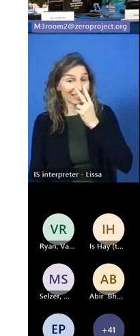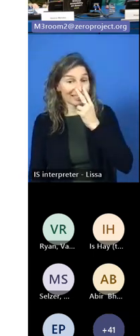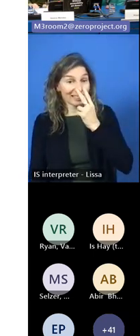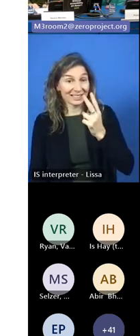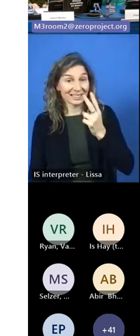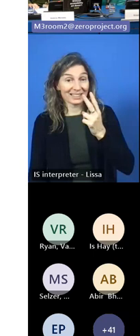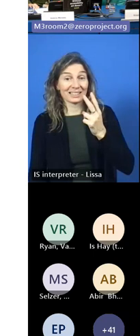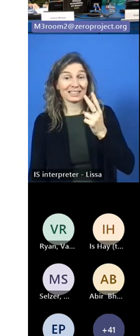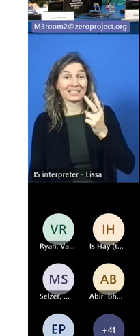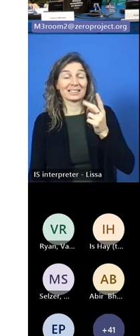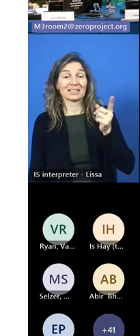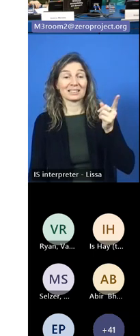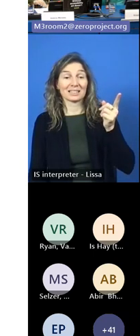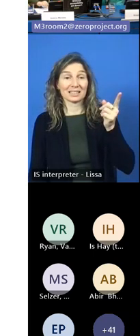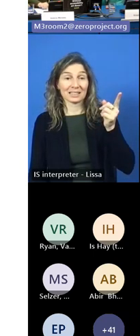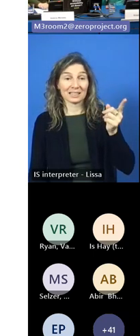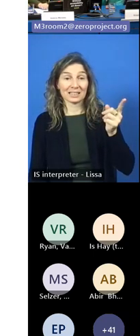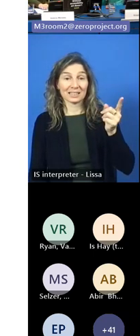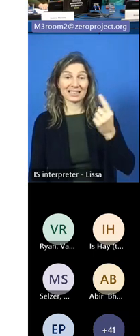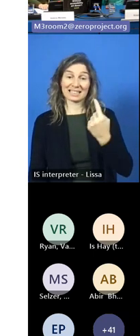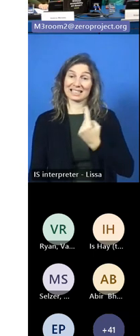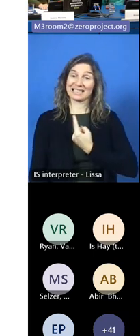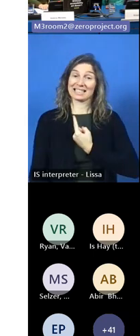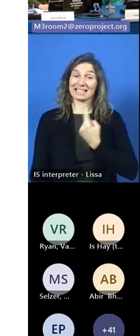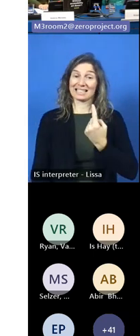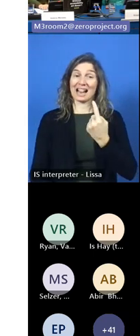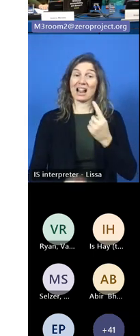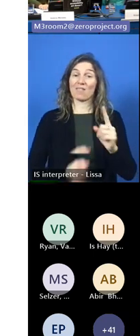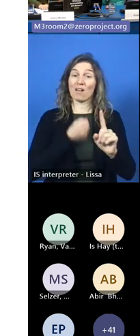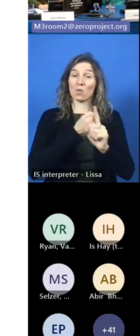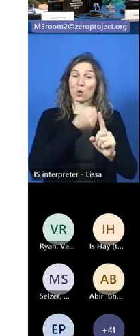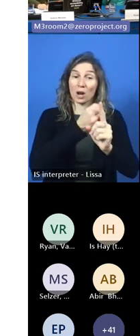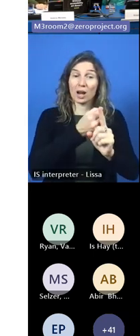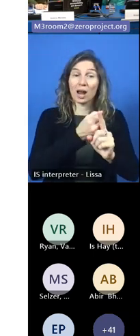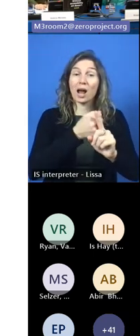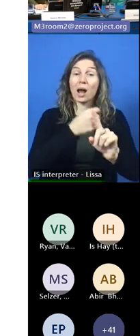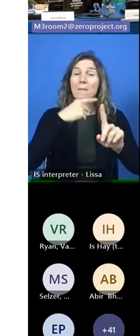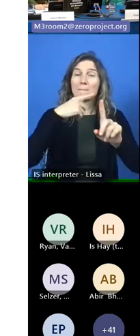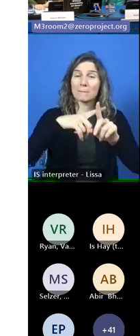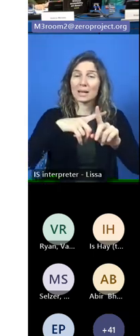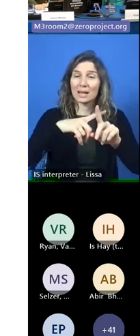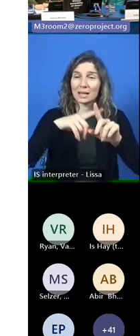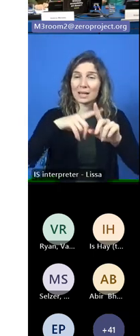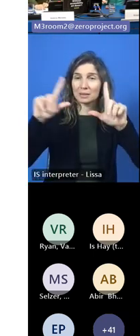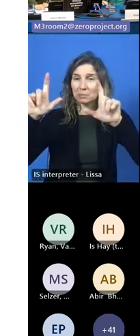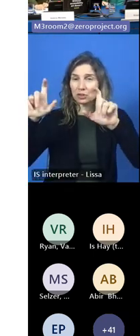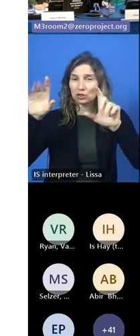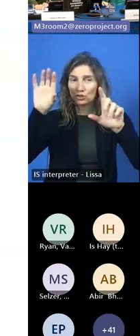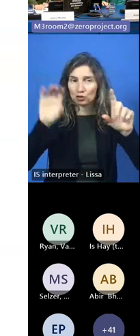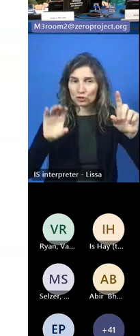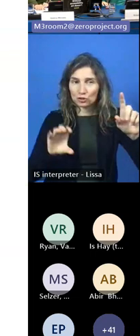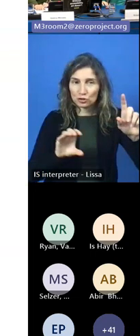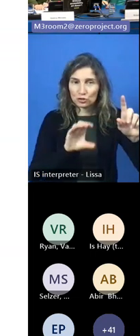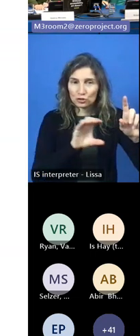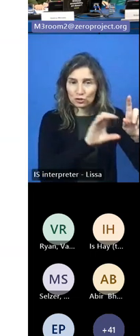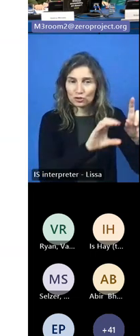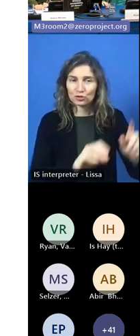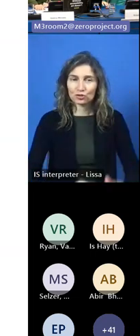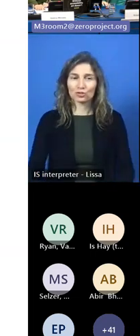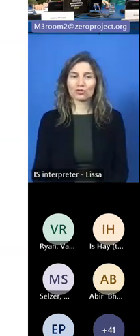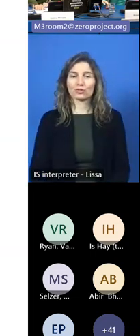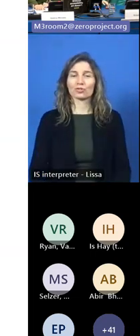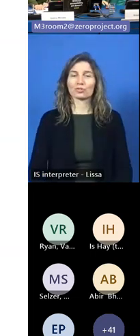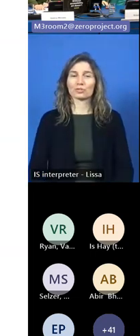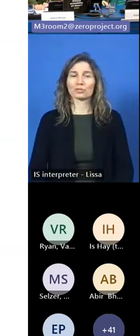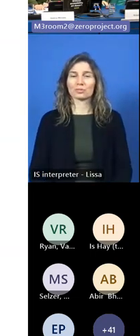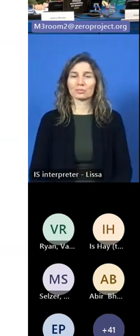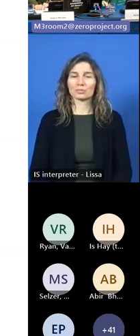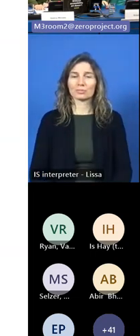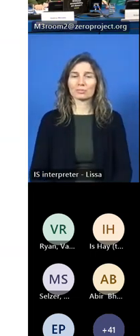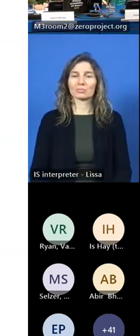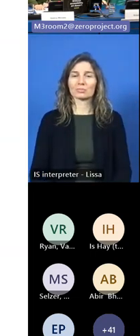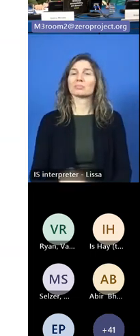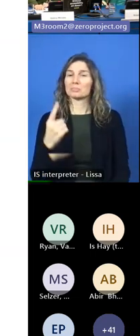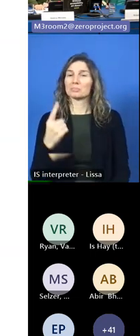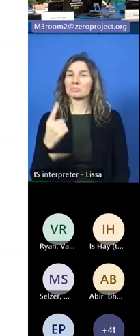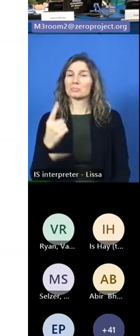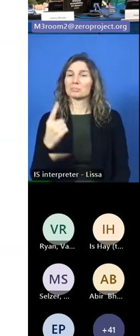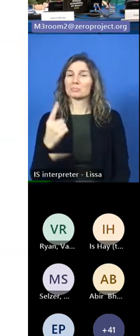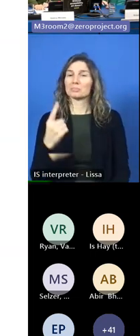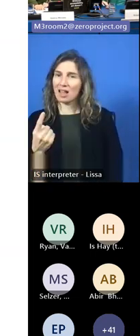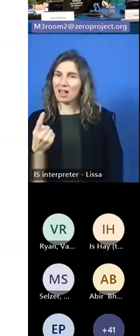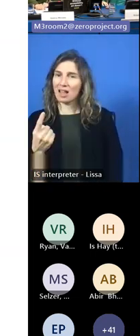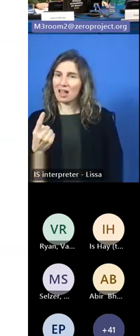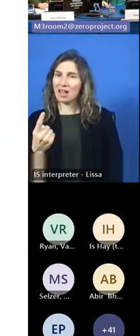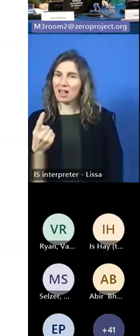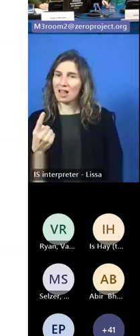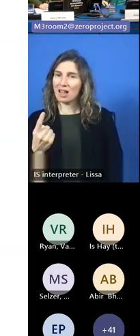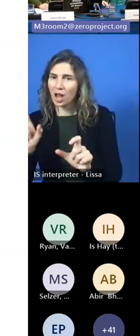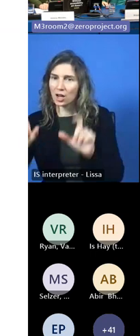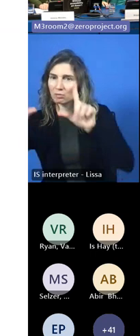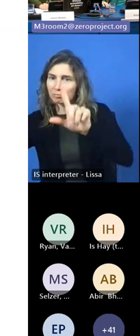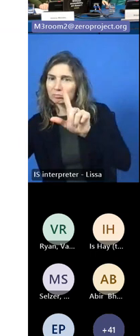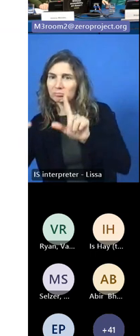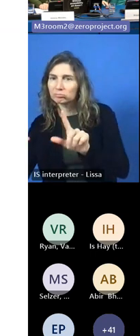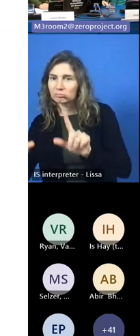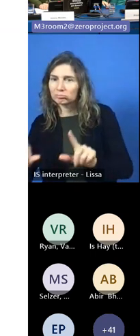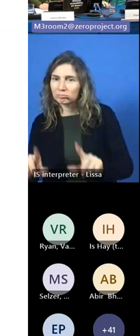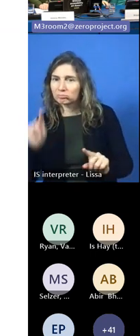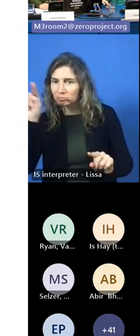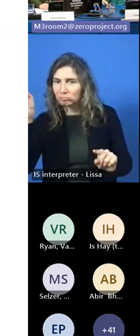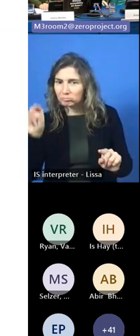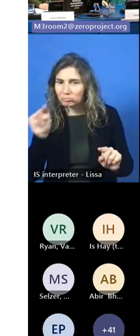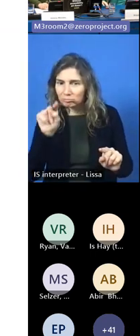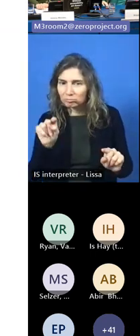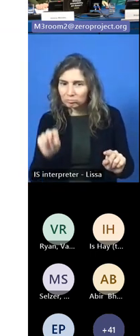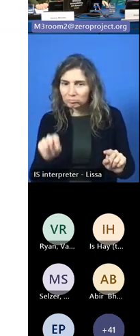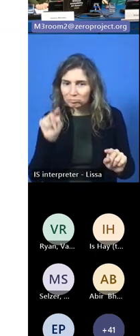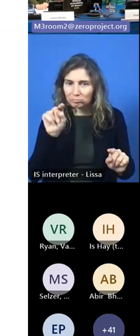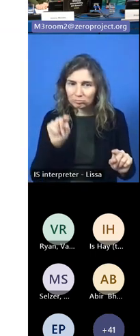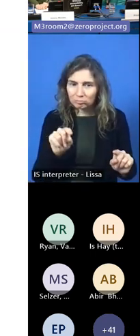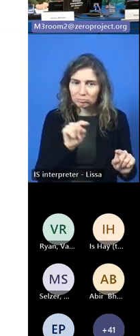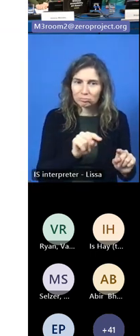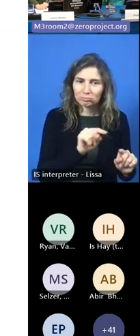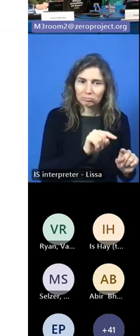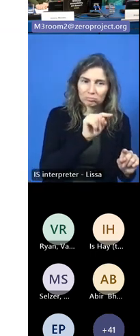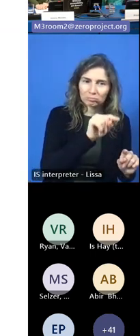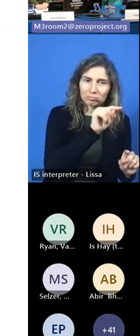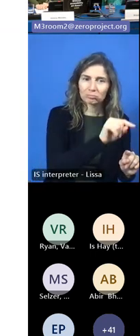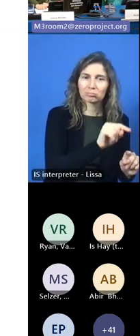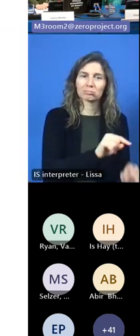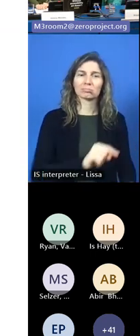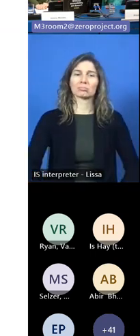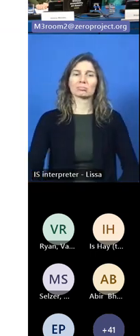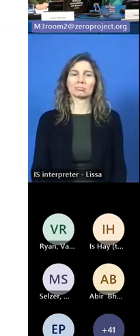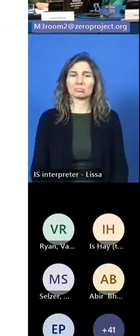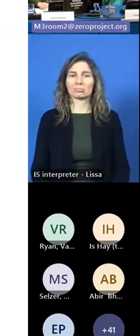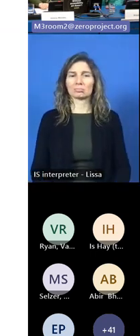and the self advocate is related to each state. JÉSSICA MENDES: (Language Unknown to Captioner)